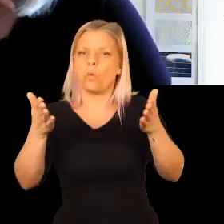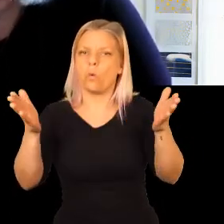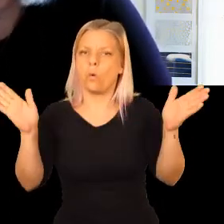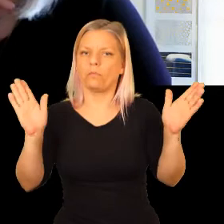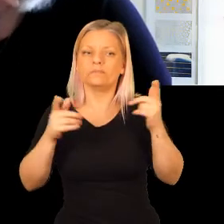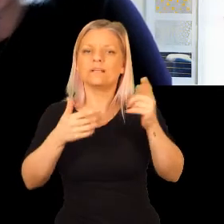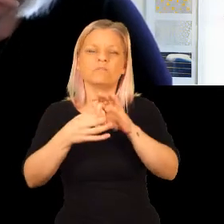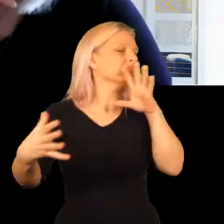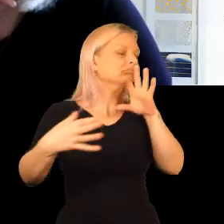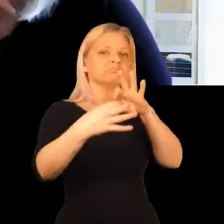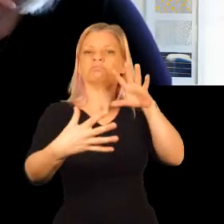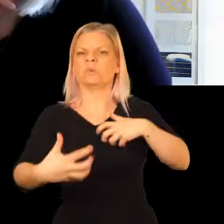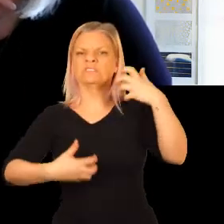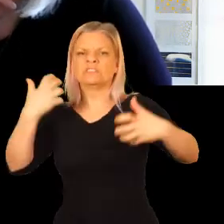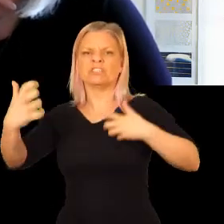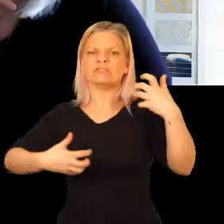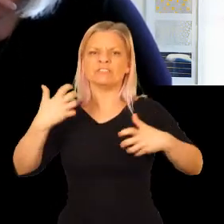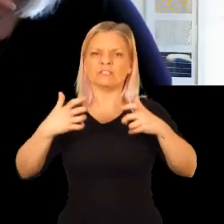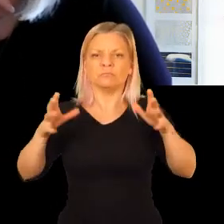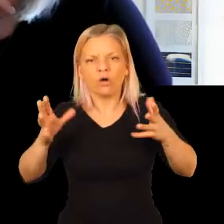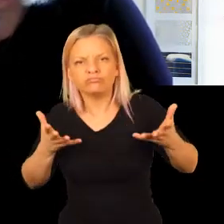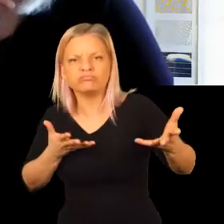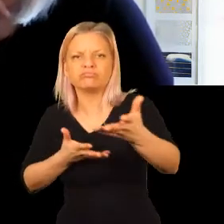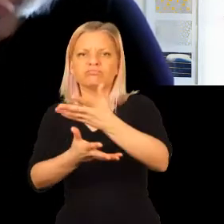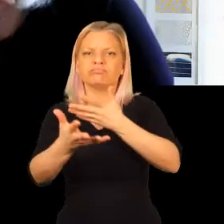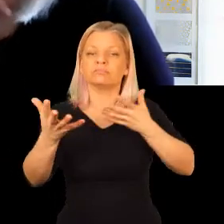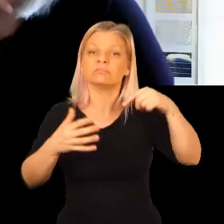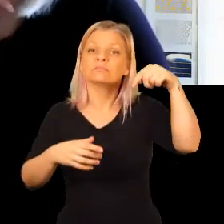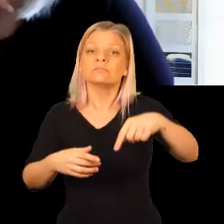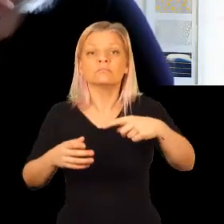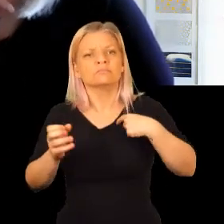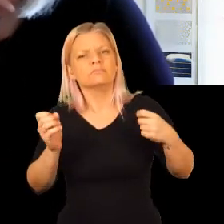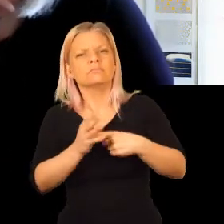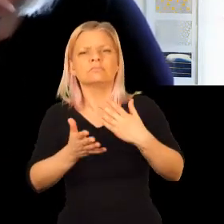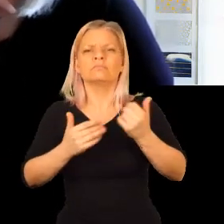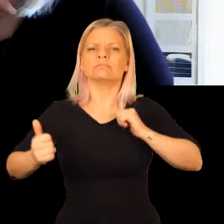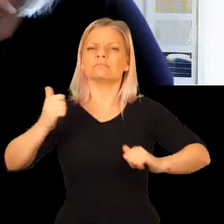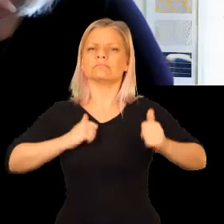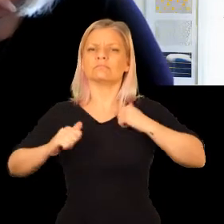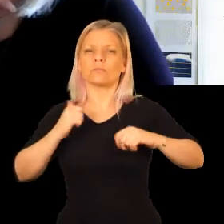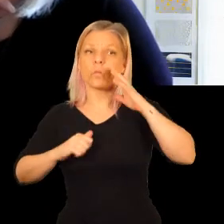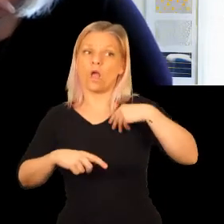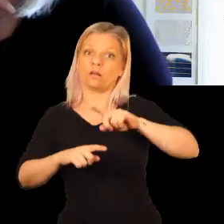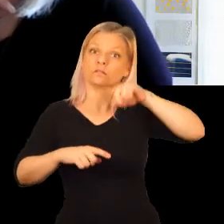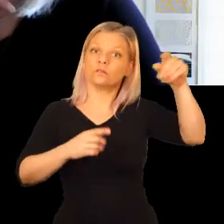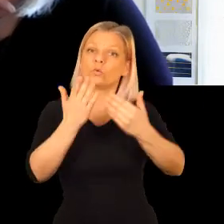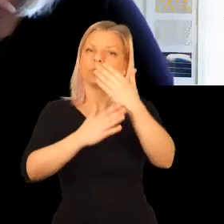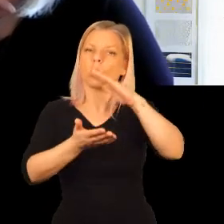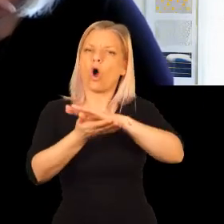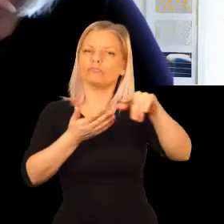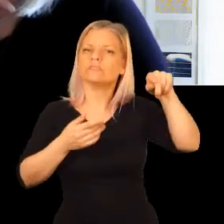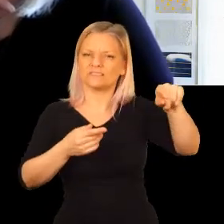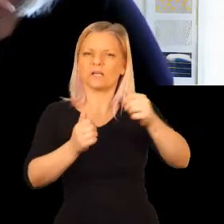conversations instead of disconnecting and getting frustrated so you know what actually one of the